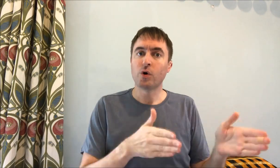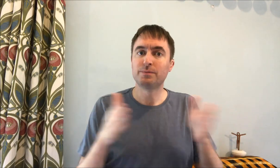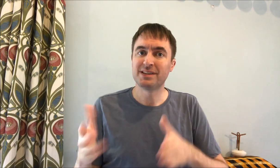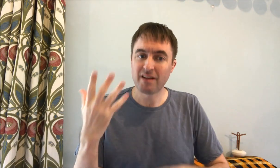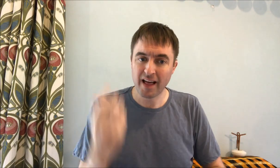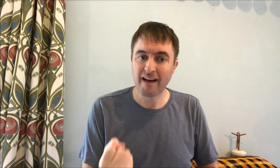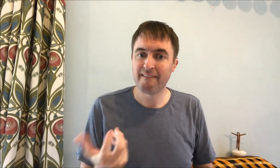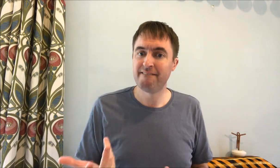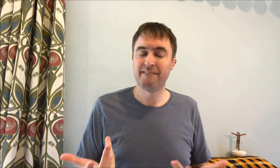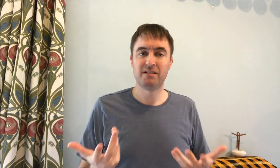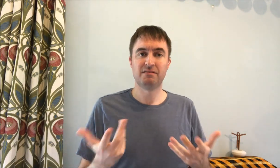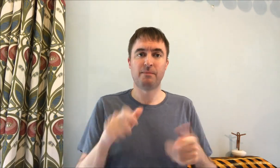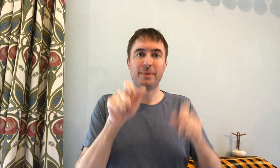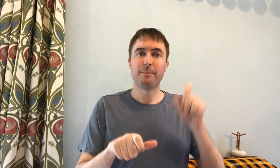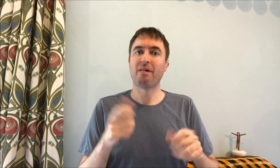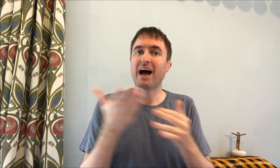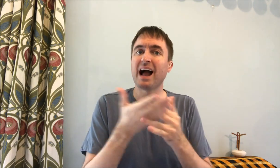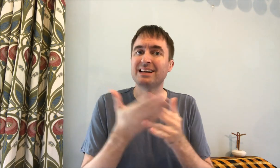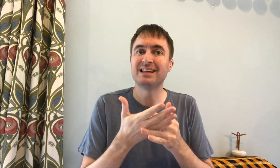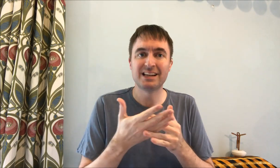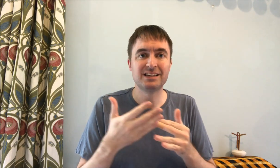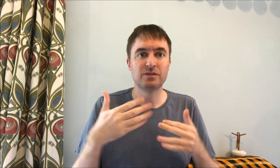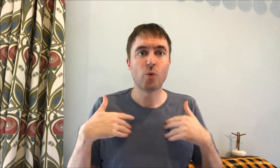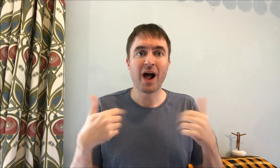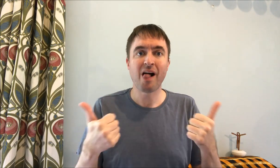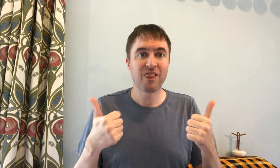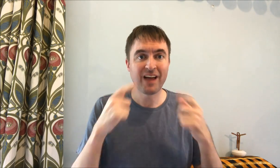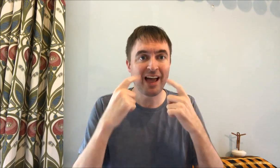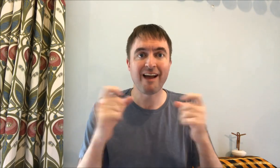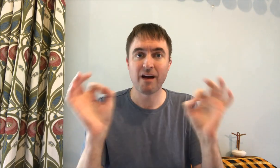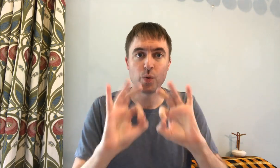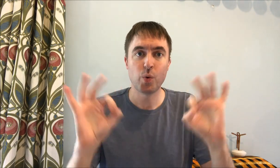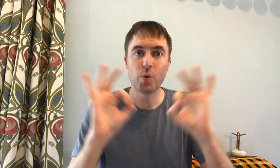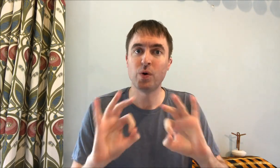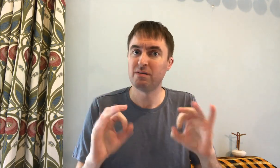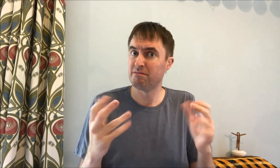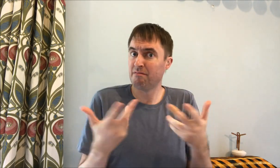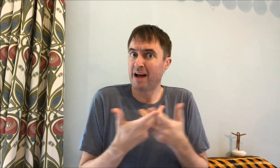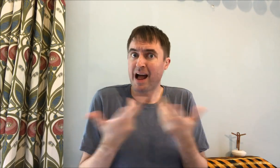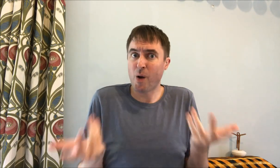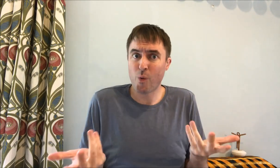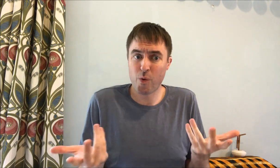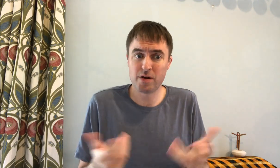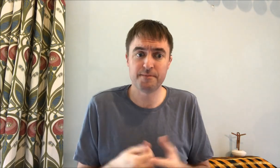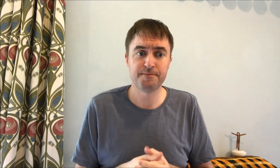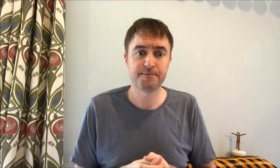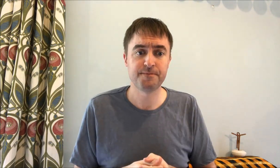In the UK, we have hospitals, what about those who have no access to health care?